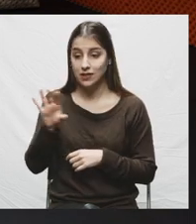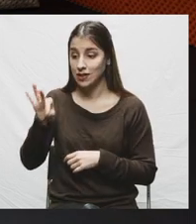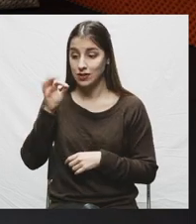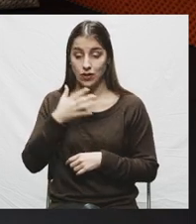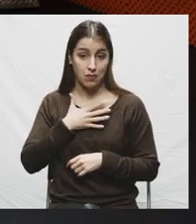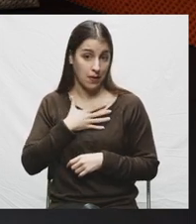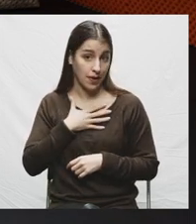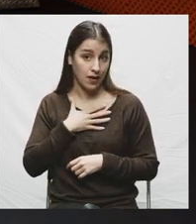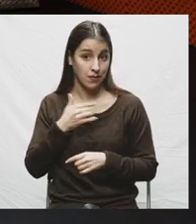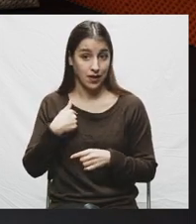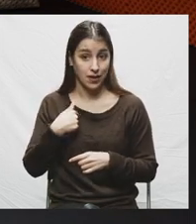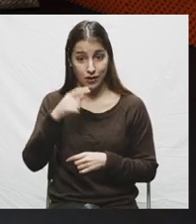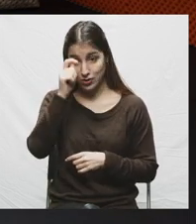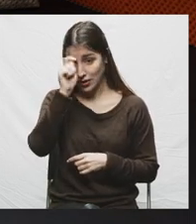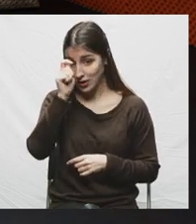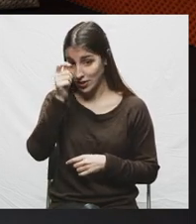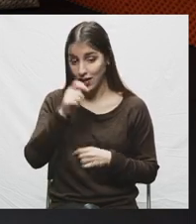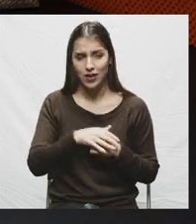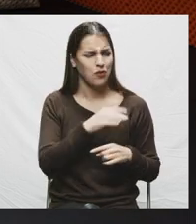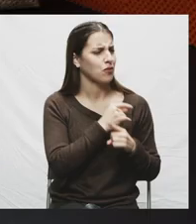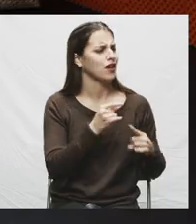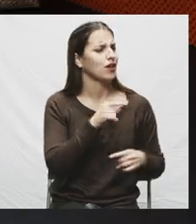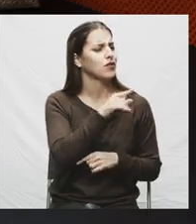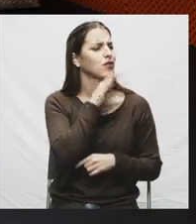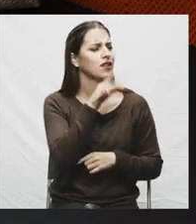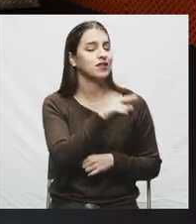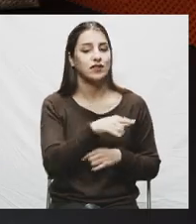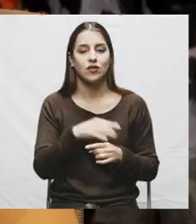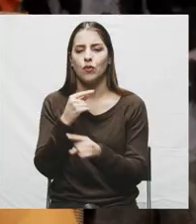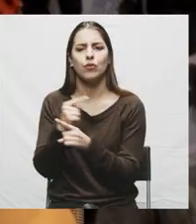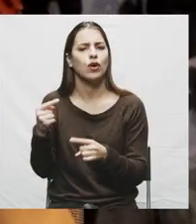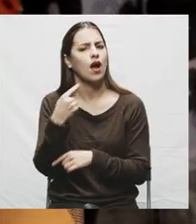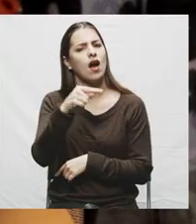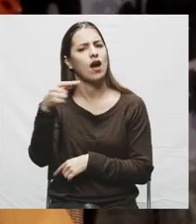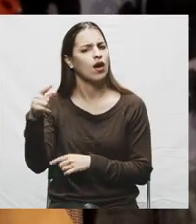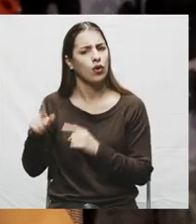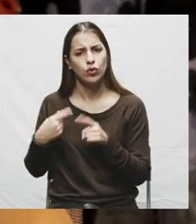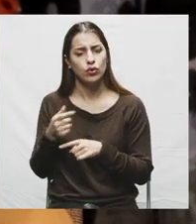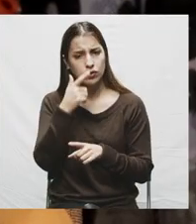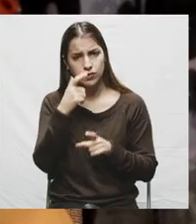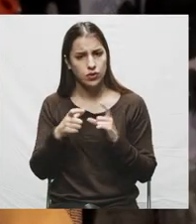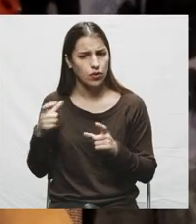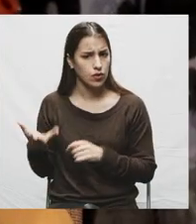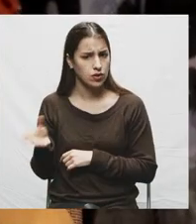Chooses me as an intern. — Not, but, tell us why against all odds? — Because there were other people...